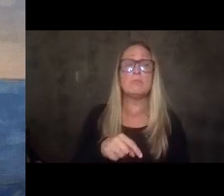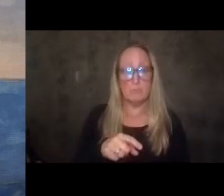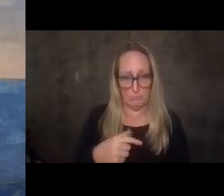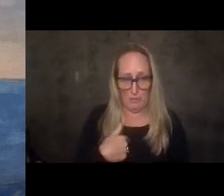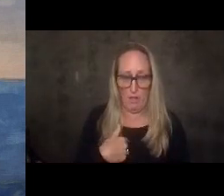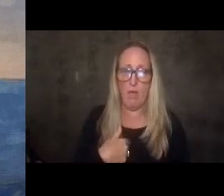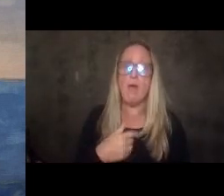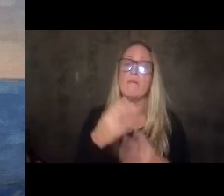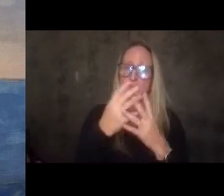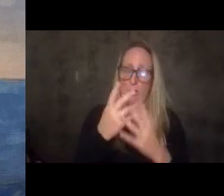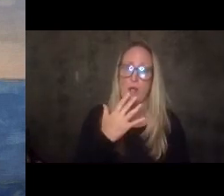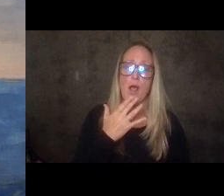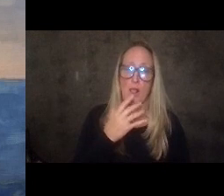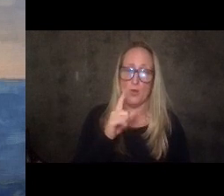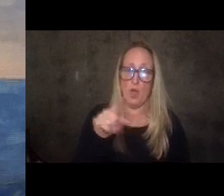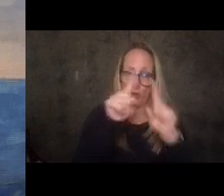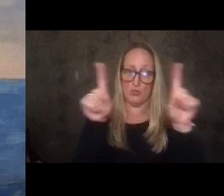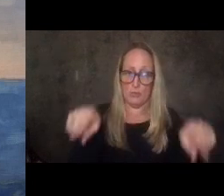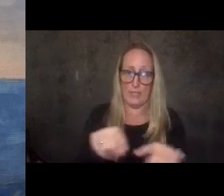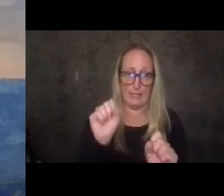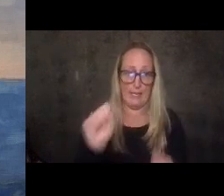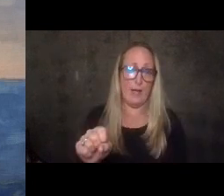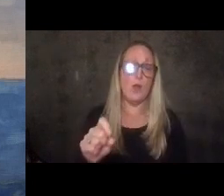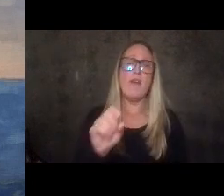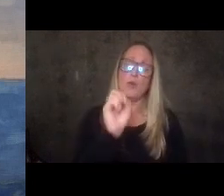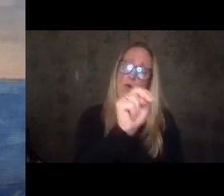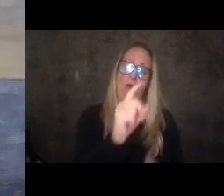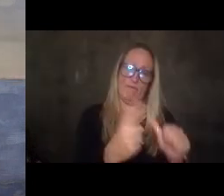filter the colors on screen. You do need to turn it on first and